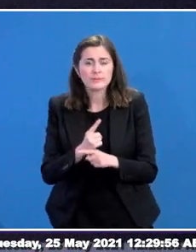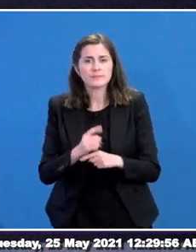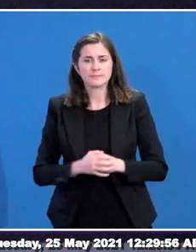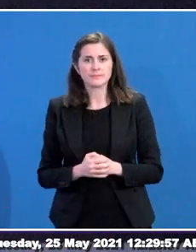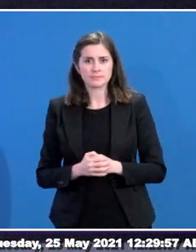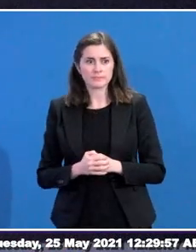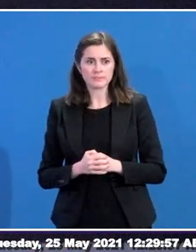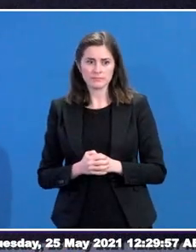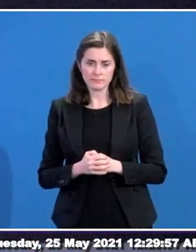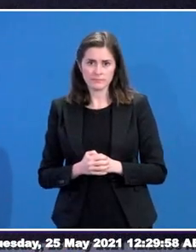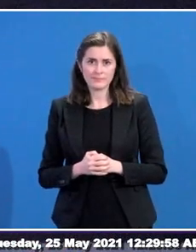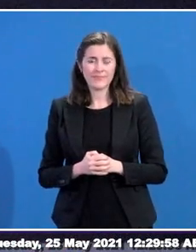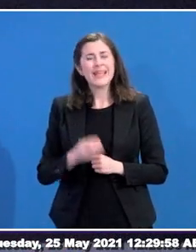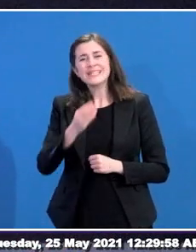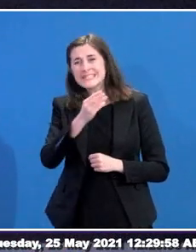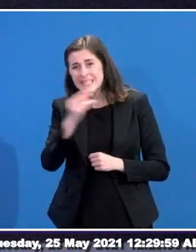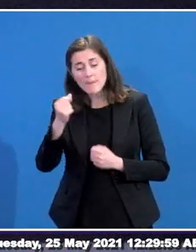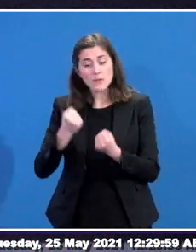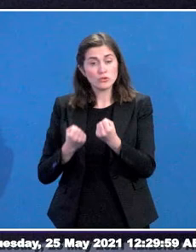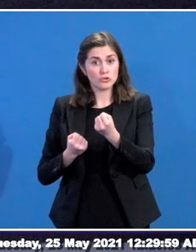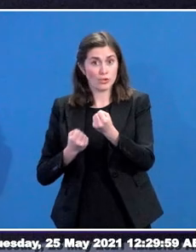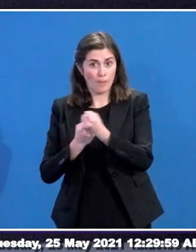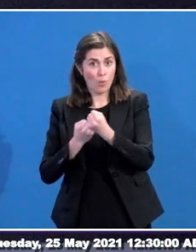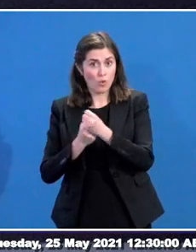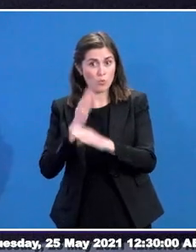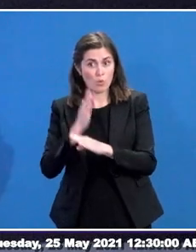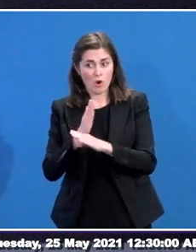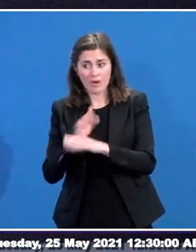that some support workers were, you know, not wanting...